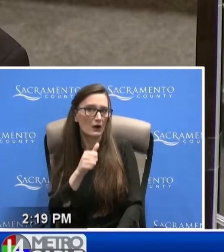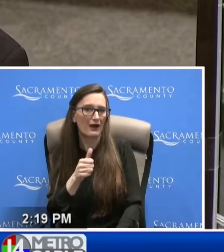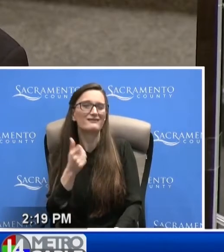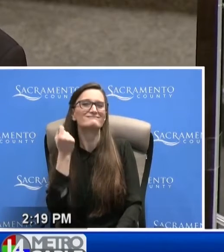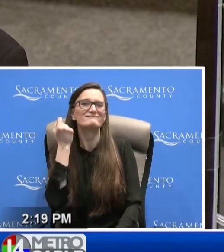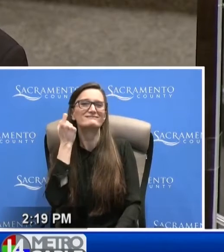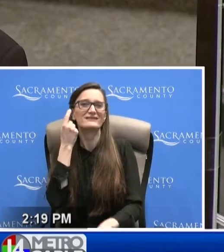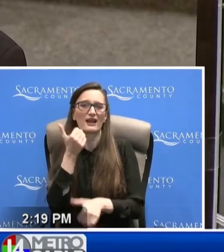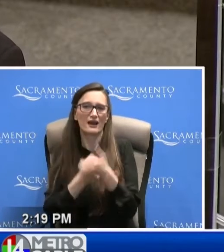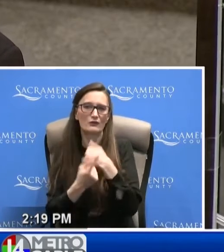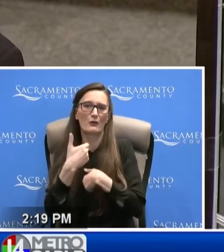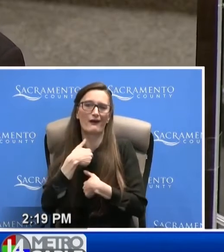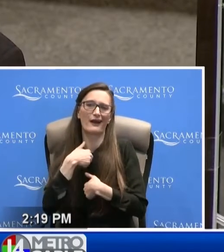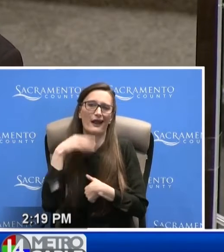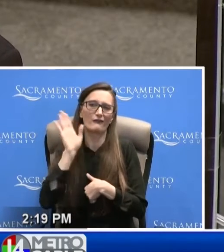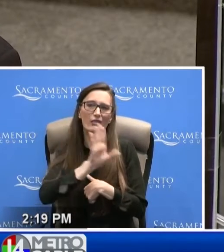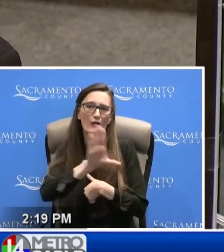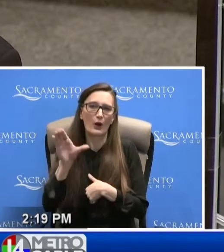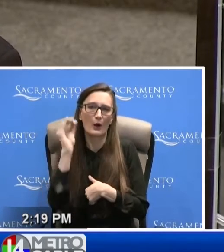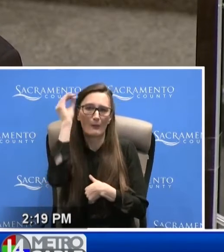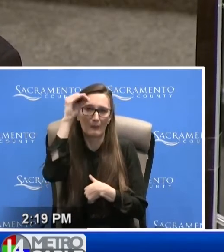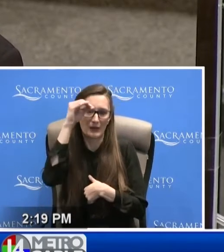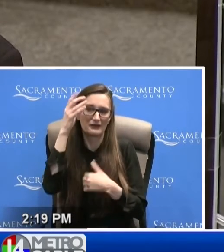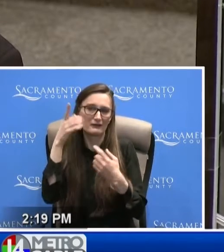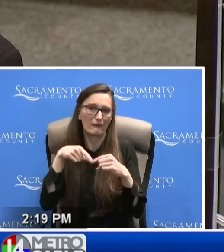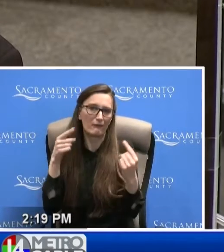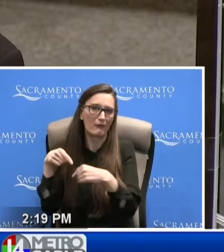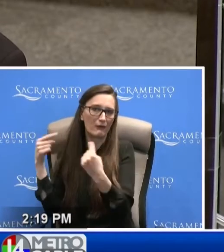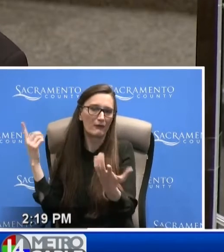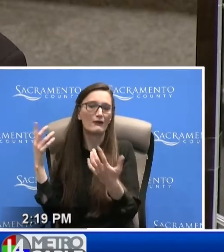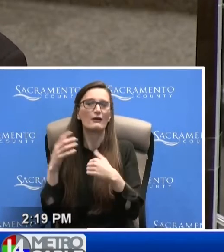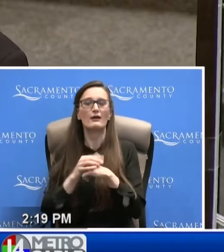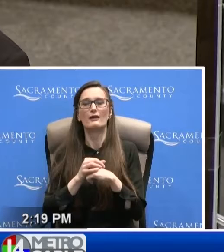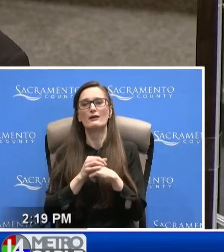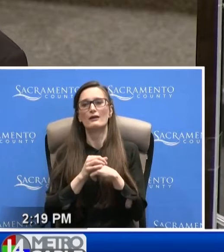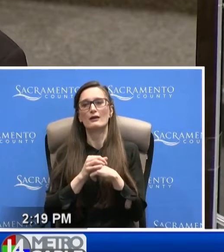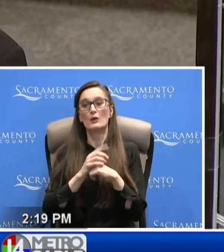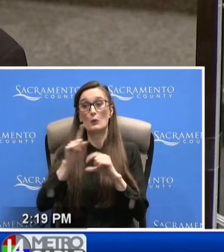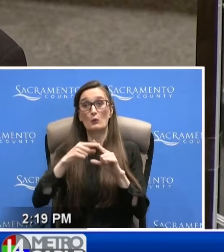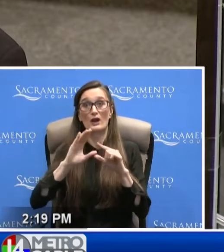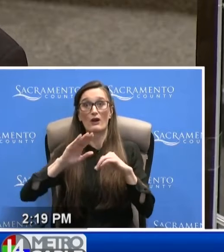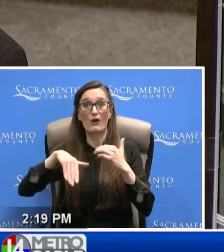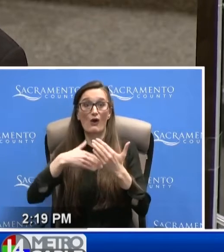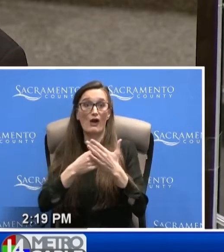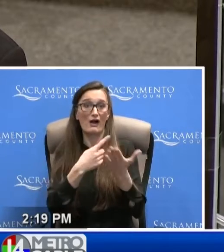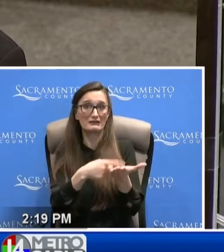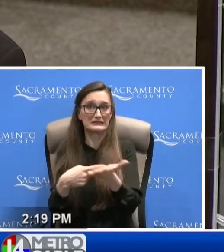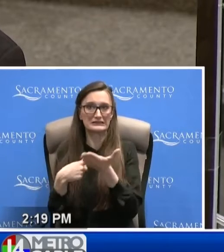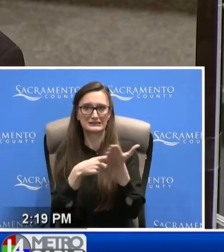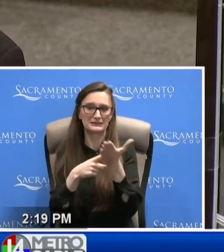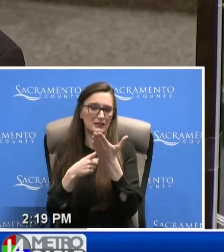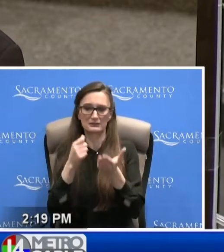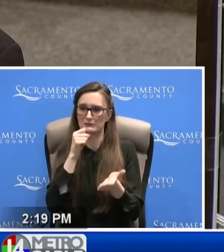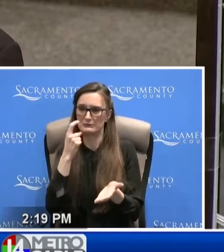but it didn't. That issue did not rise to the surface when when we were all together putting this map together. So I thought